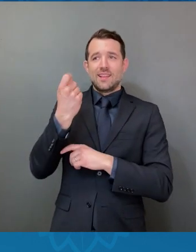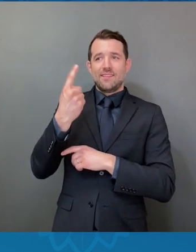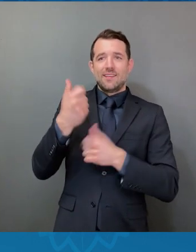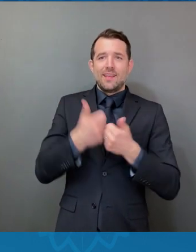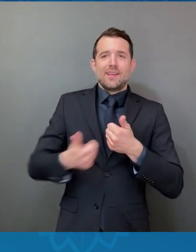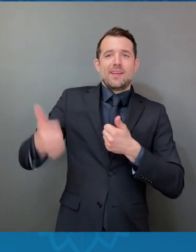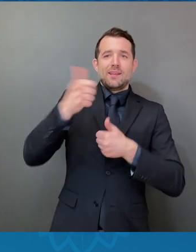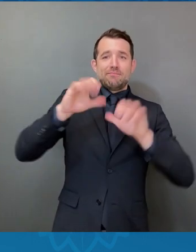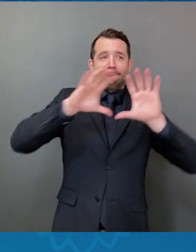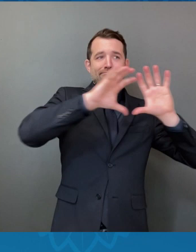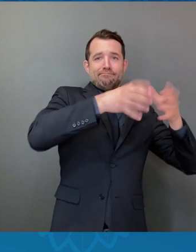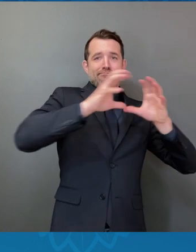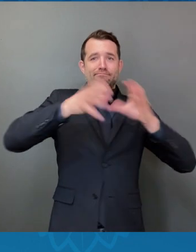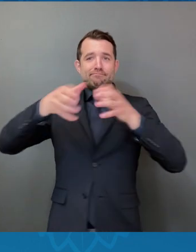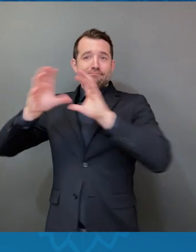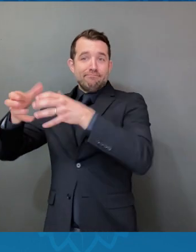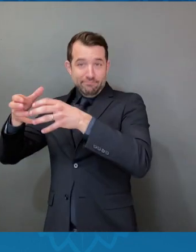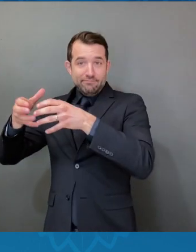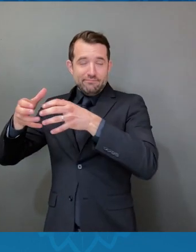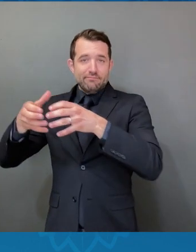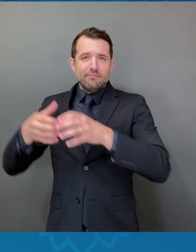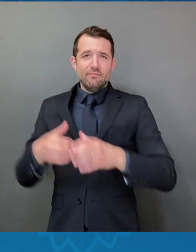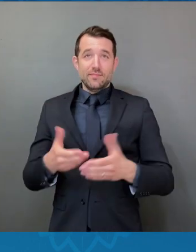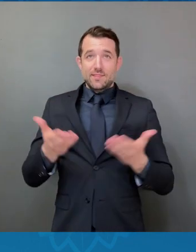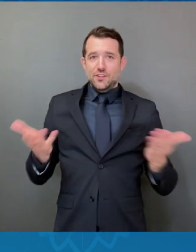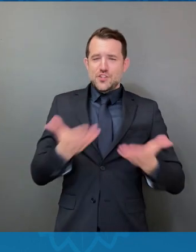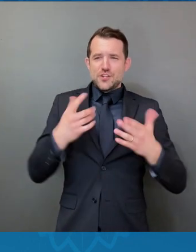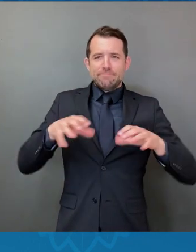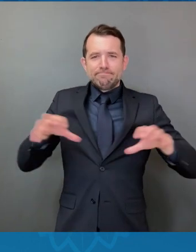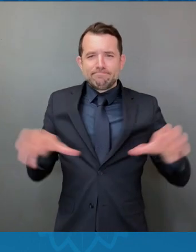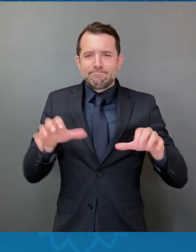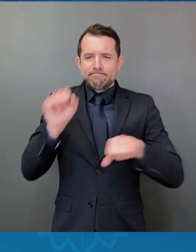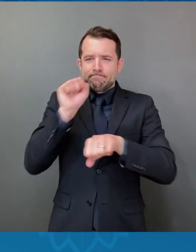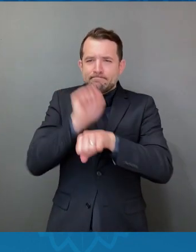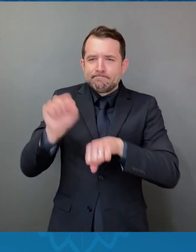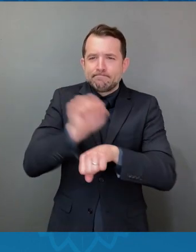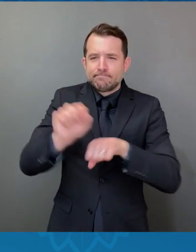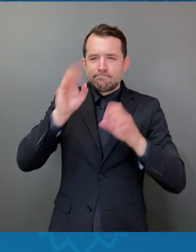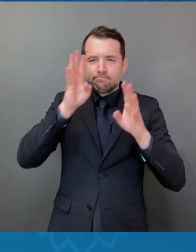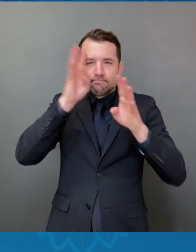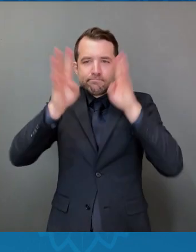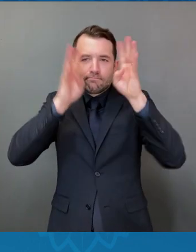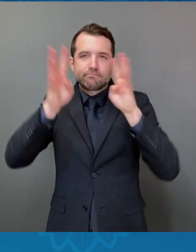was signed to create ambitious and in affirmative ways